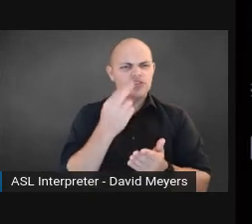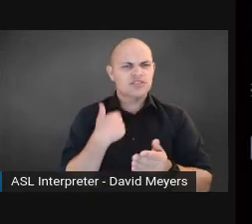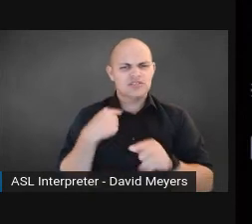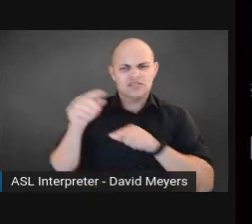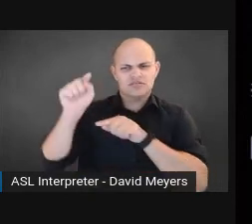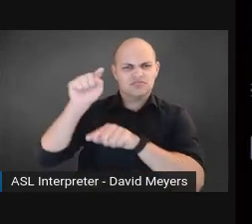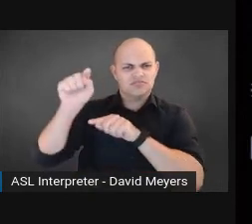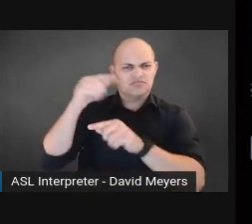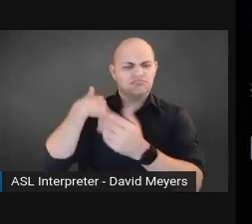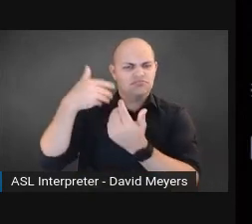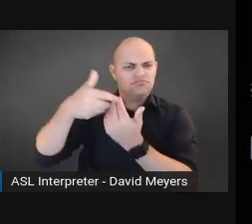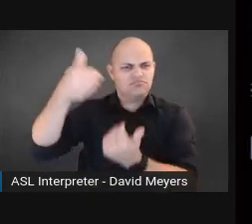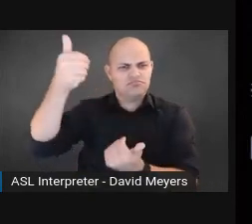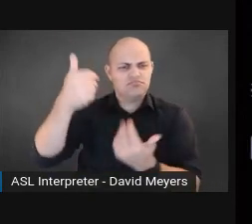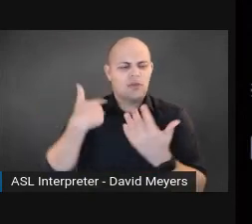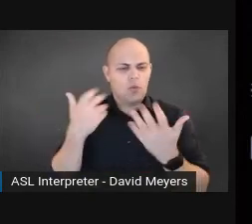to focus on what is happening here.